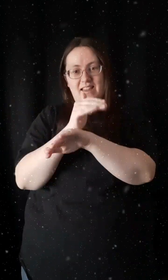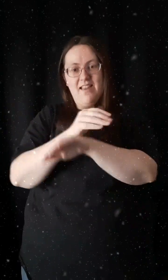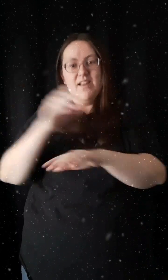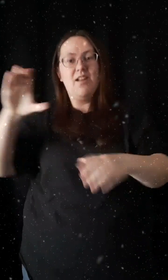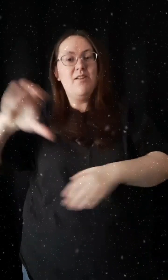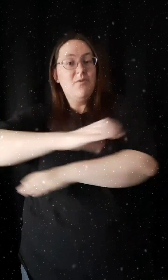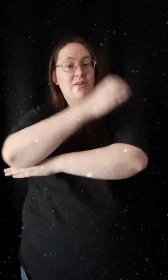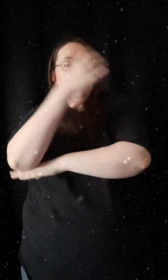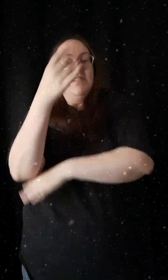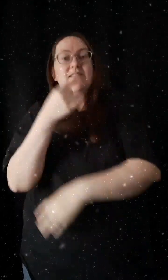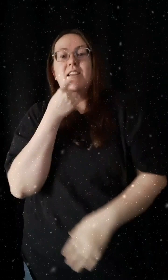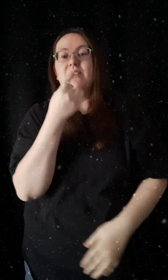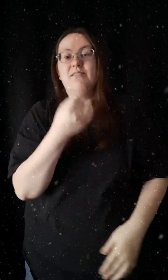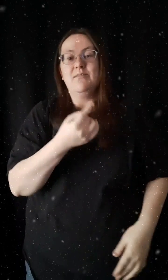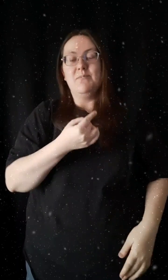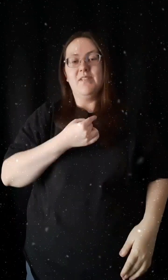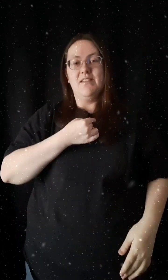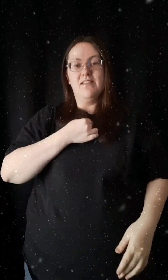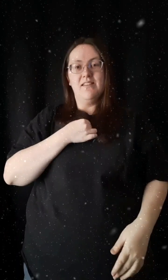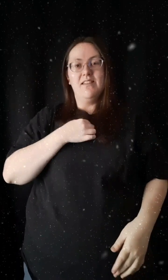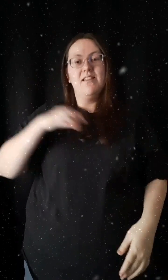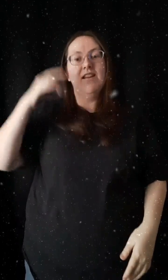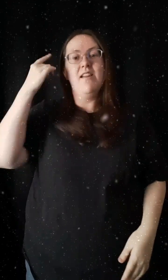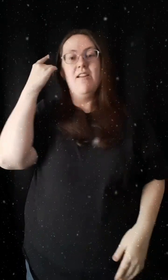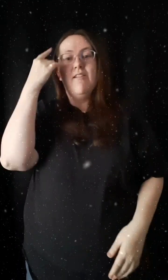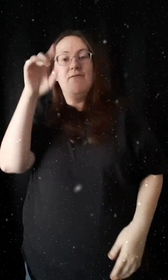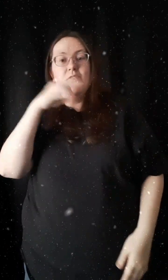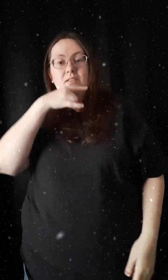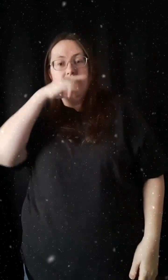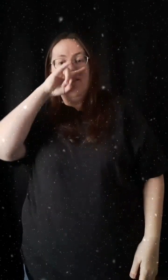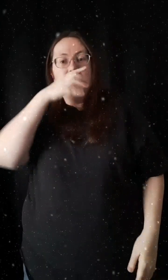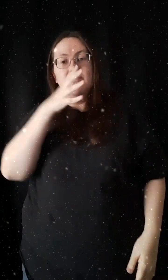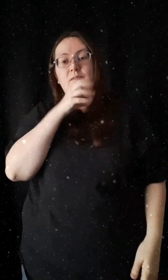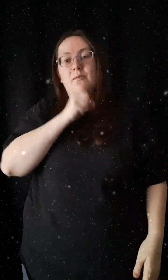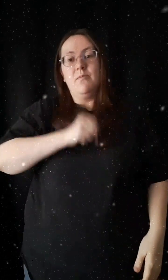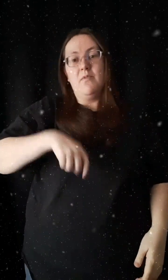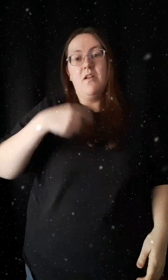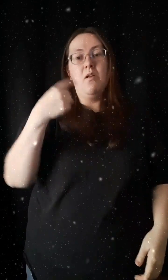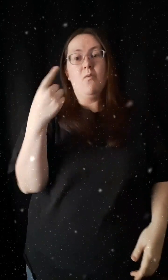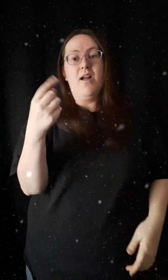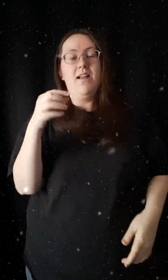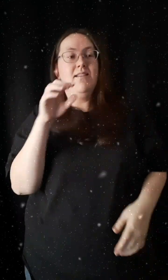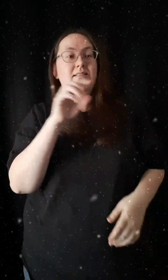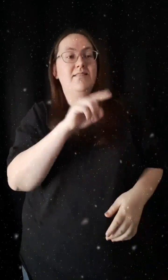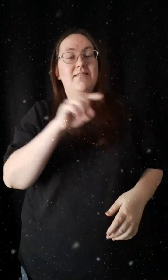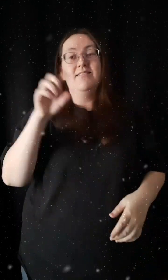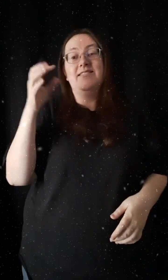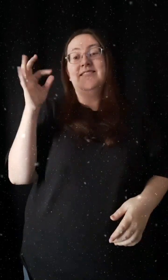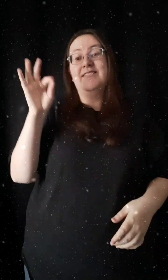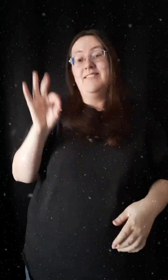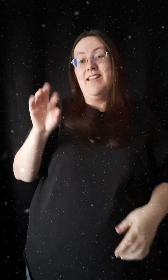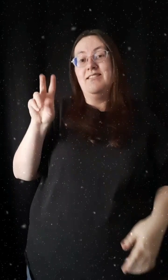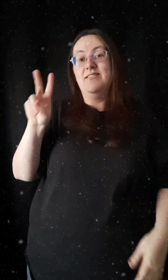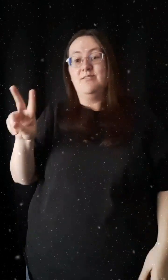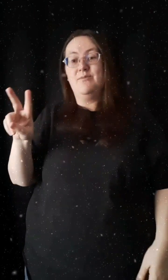Christmas tells me For kids from one to 92